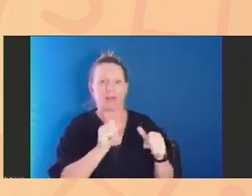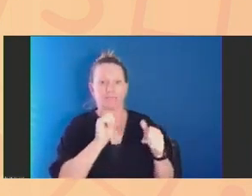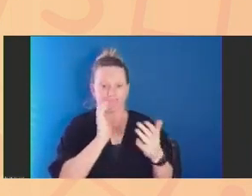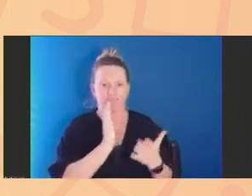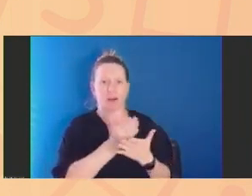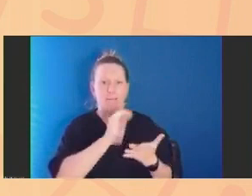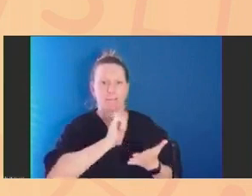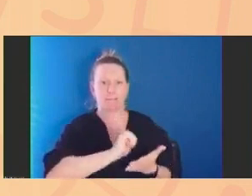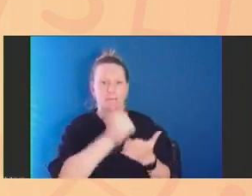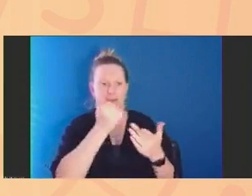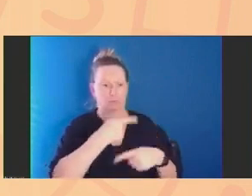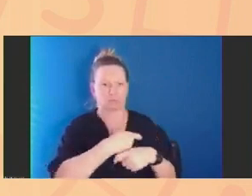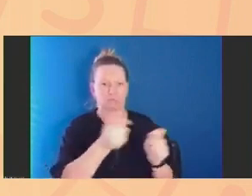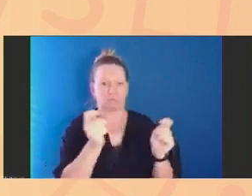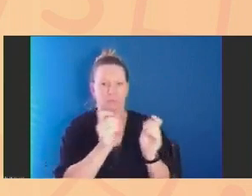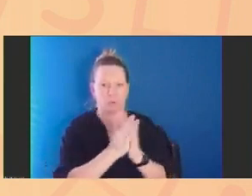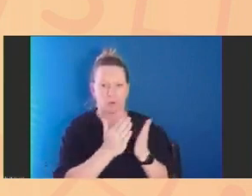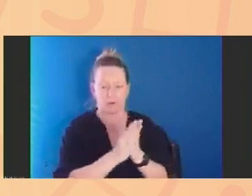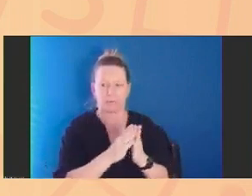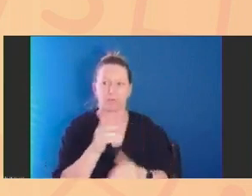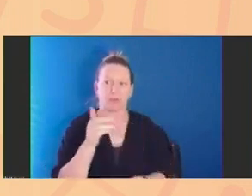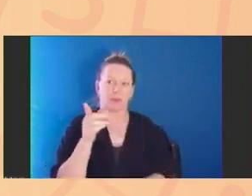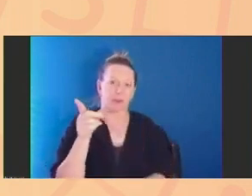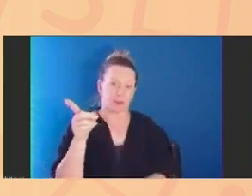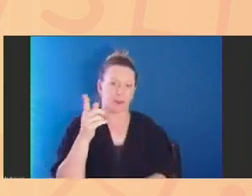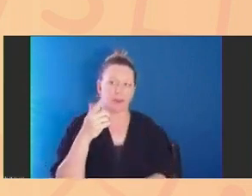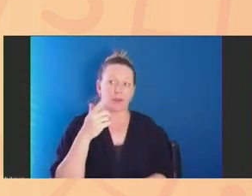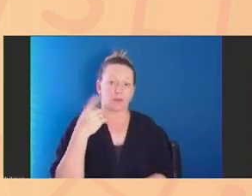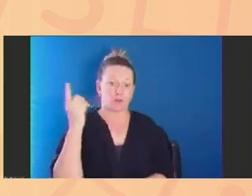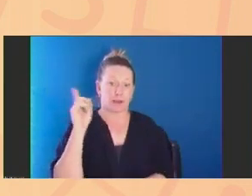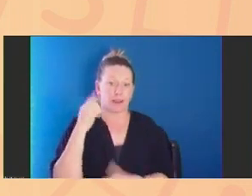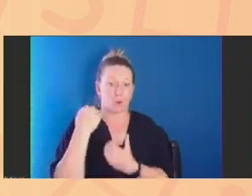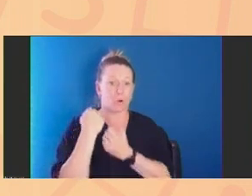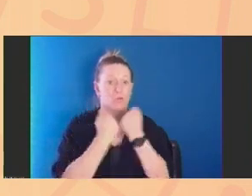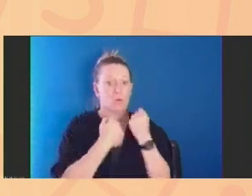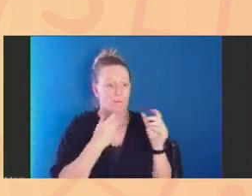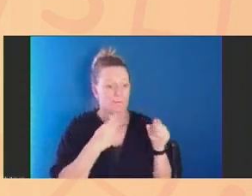And we've brought a lot of those materials here with us. So at the end of our spoken presentation, we'd love you to come up